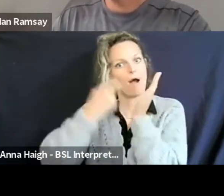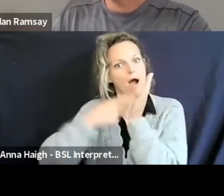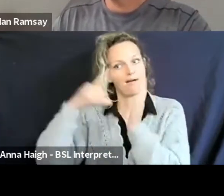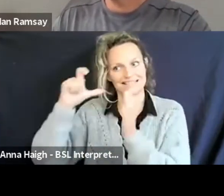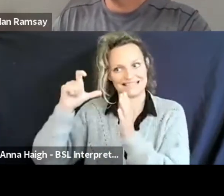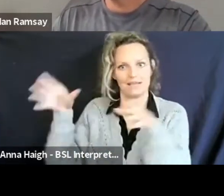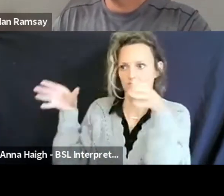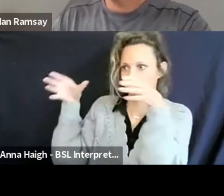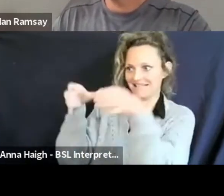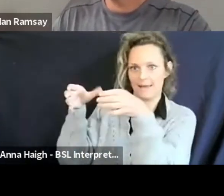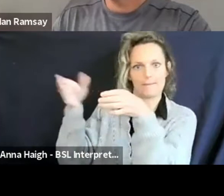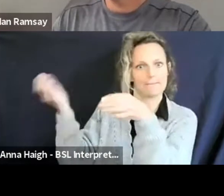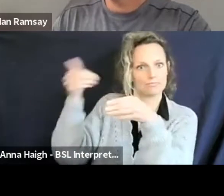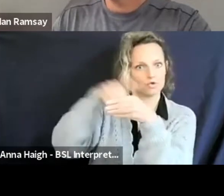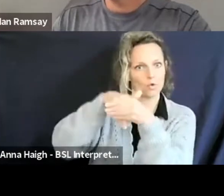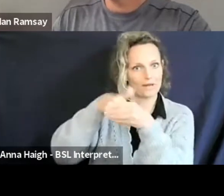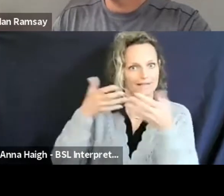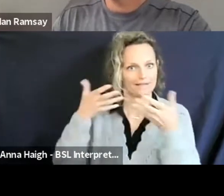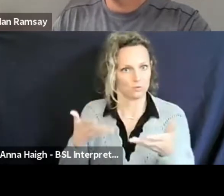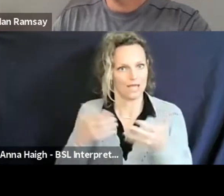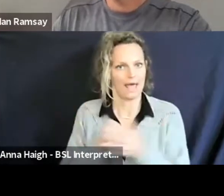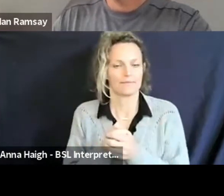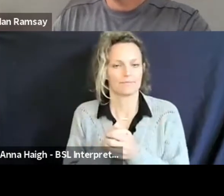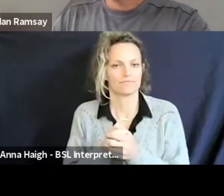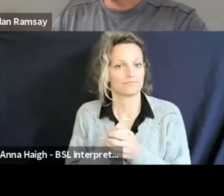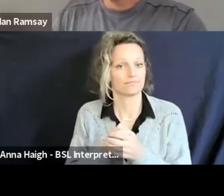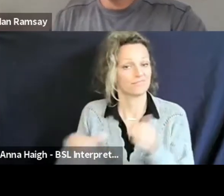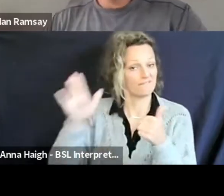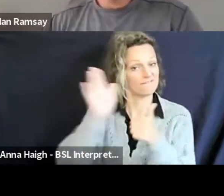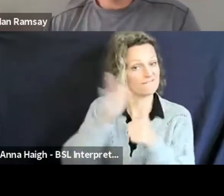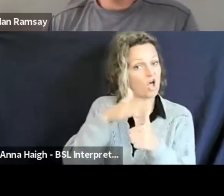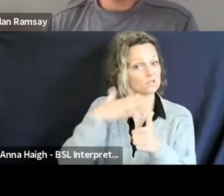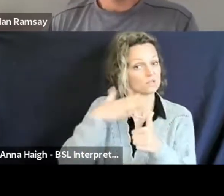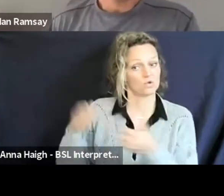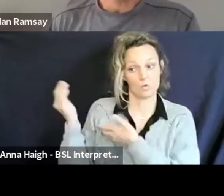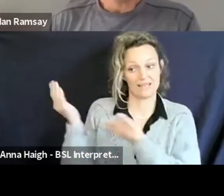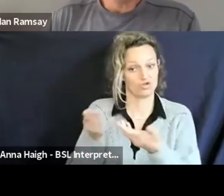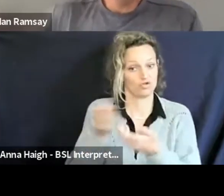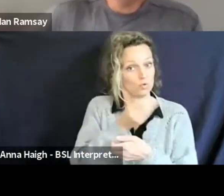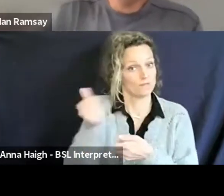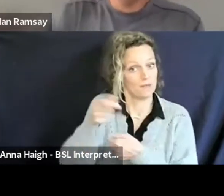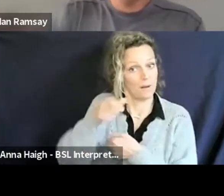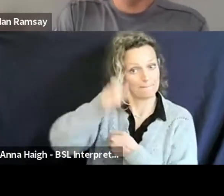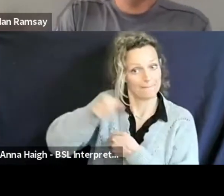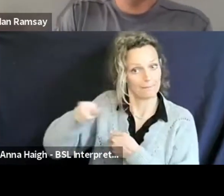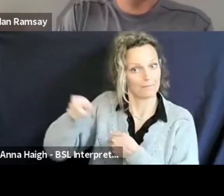Today we have HMRC joining us.